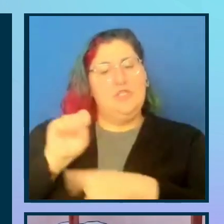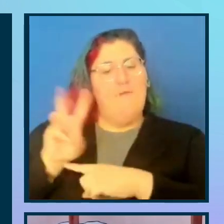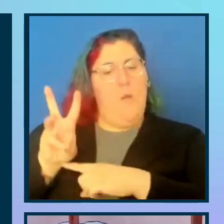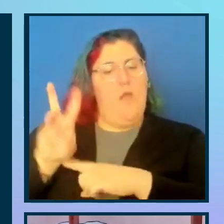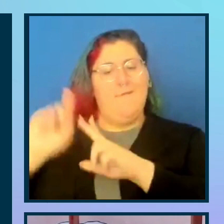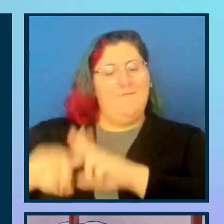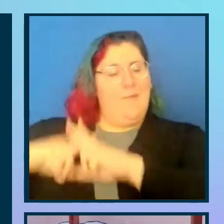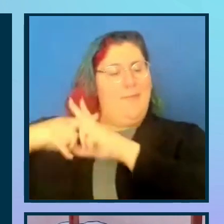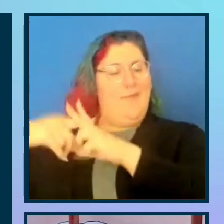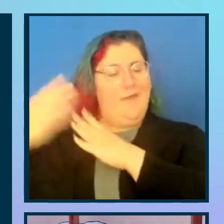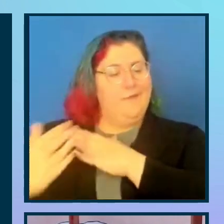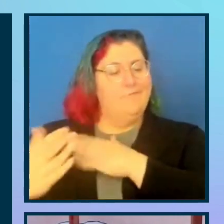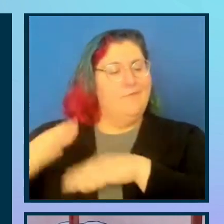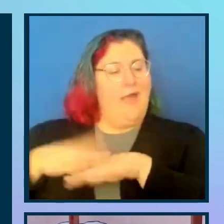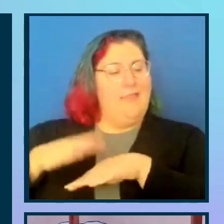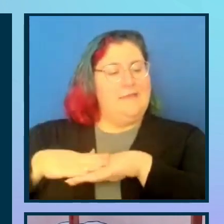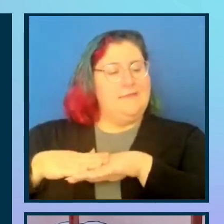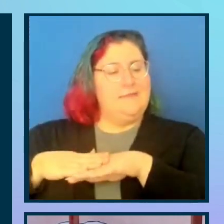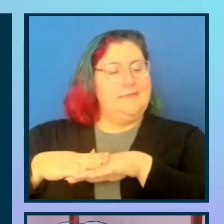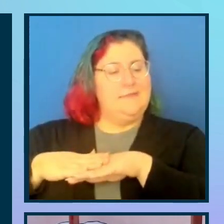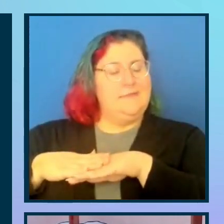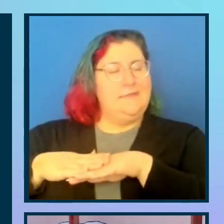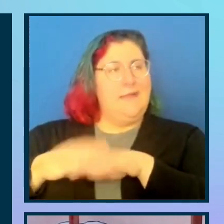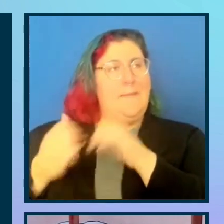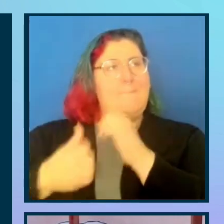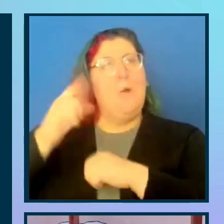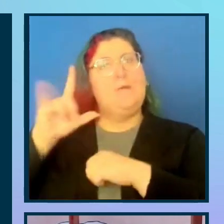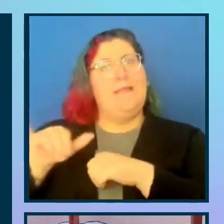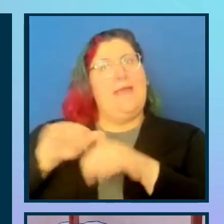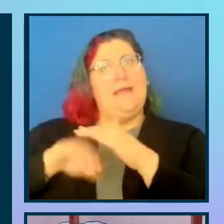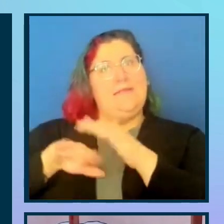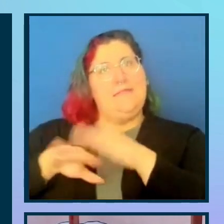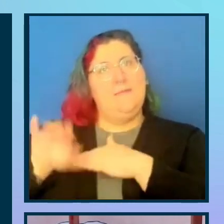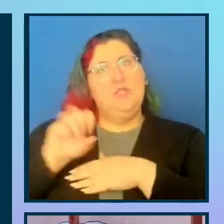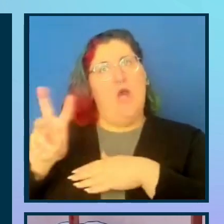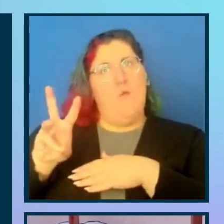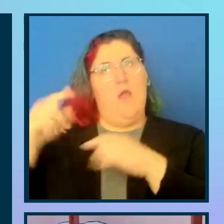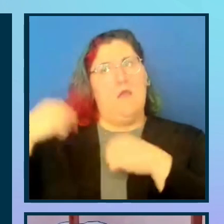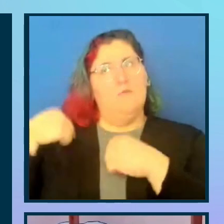at least mostly accessible software from the start to mitigate the number of defects they found